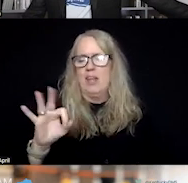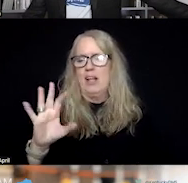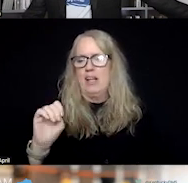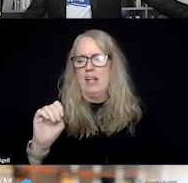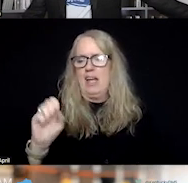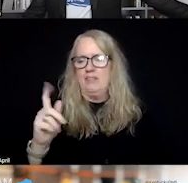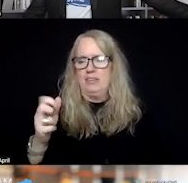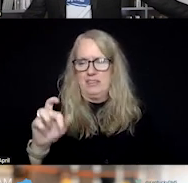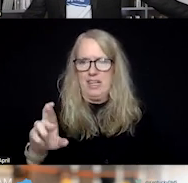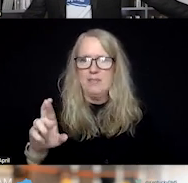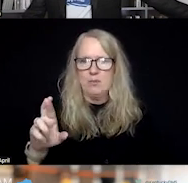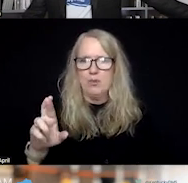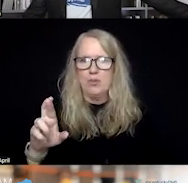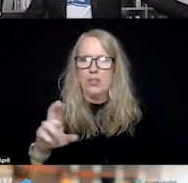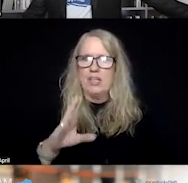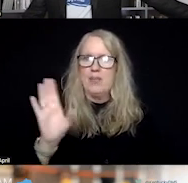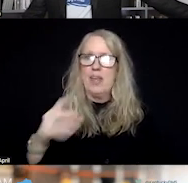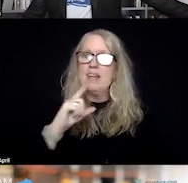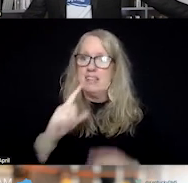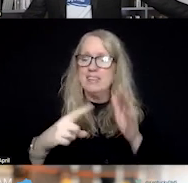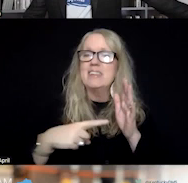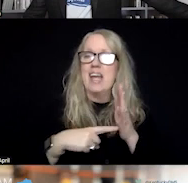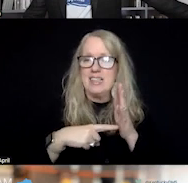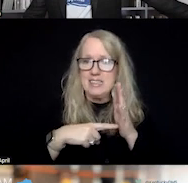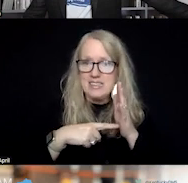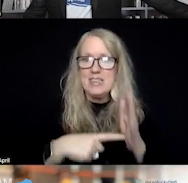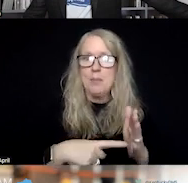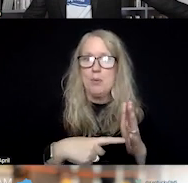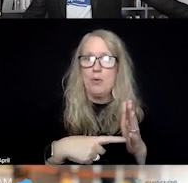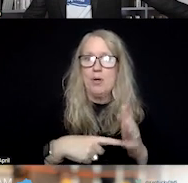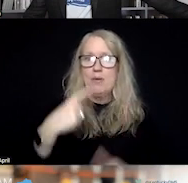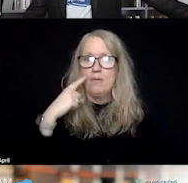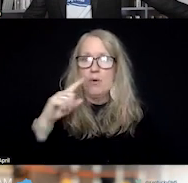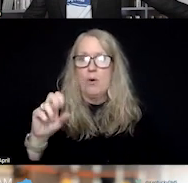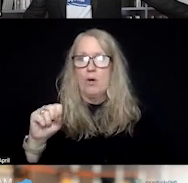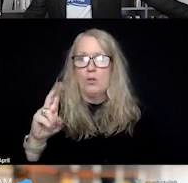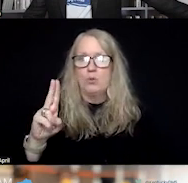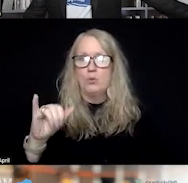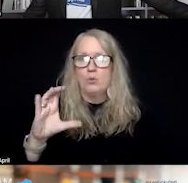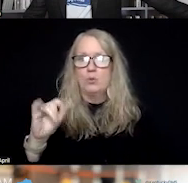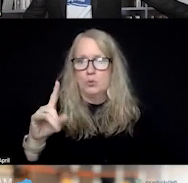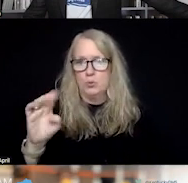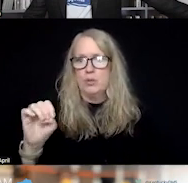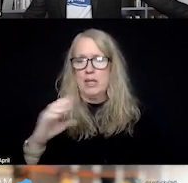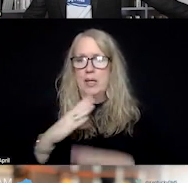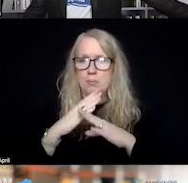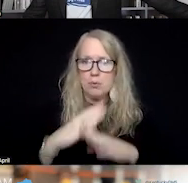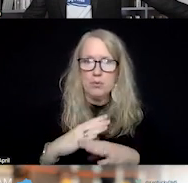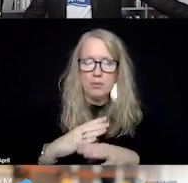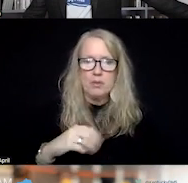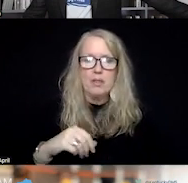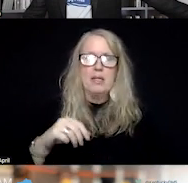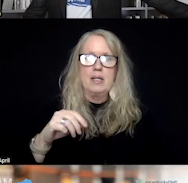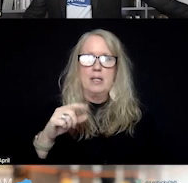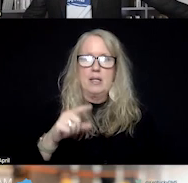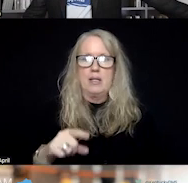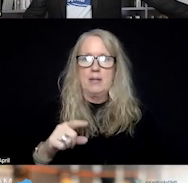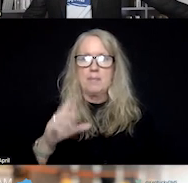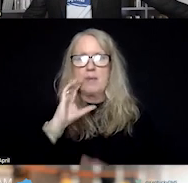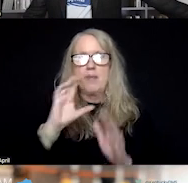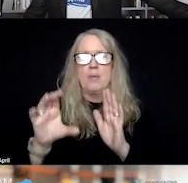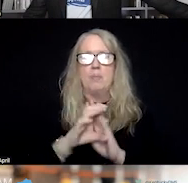A SYMBOL FOR SUICIDE PREVENTION. THE PORTRAITS OF THE PEOPLE THAT YOU SEE THERE